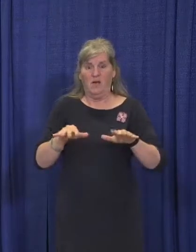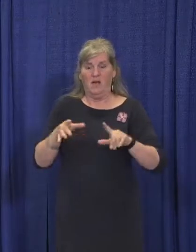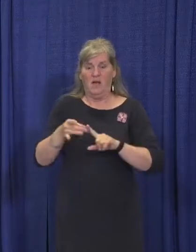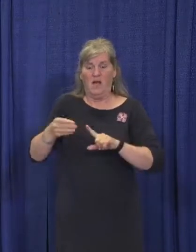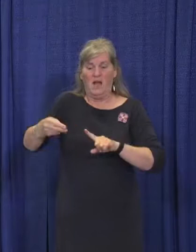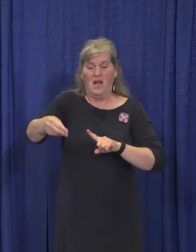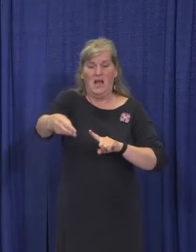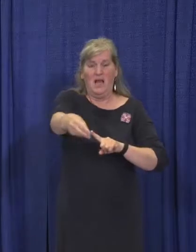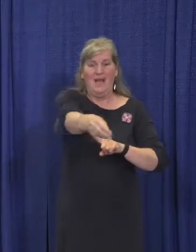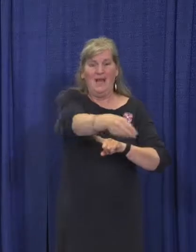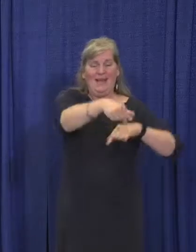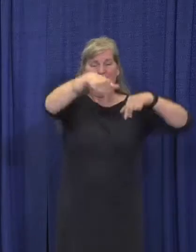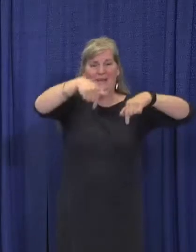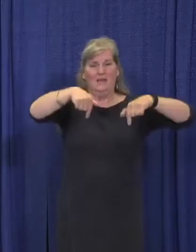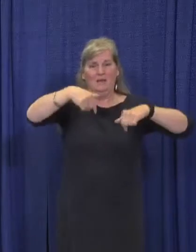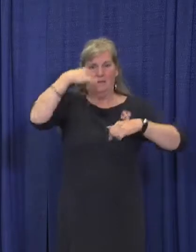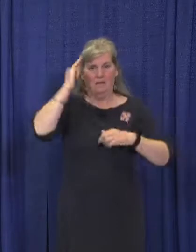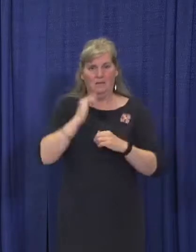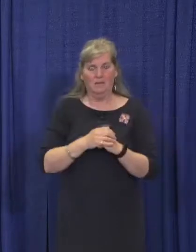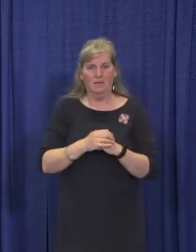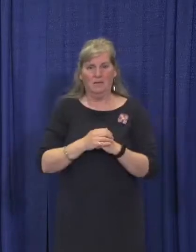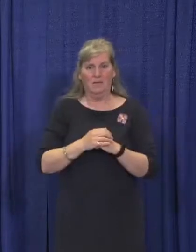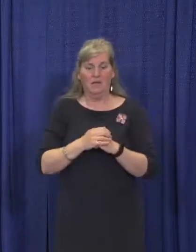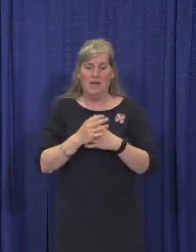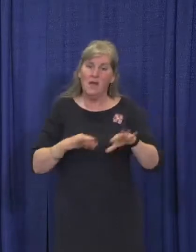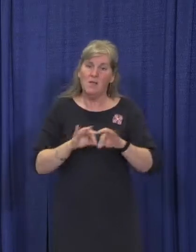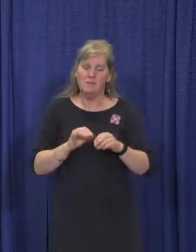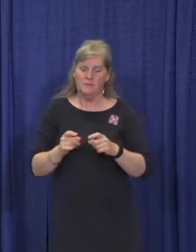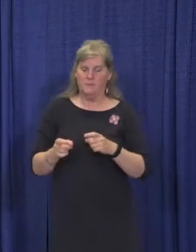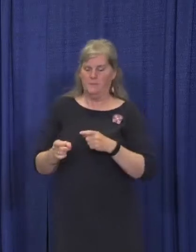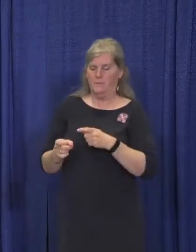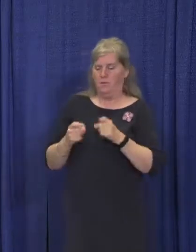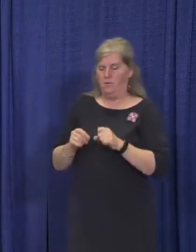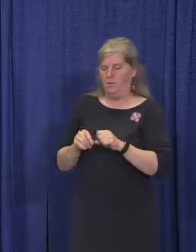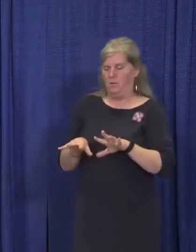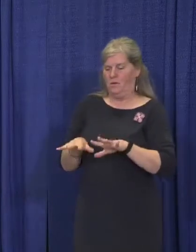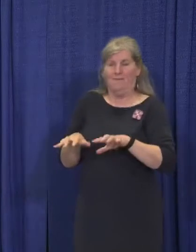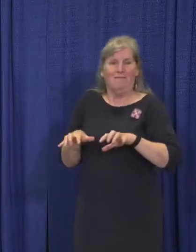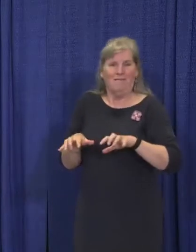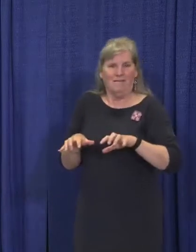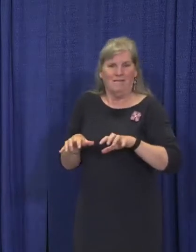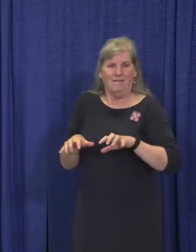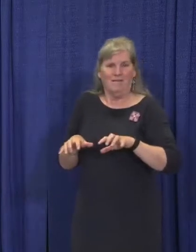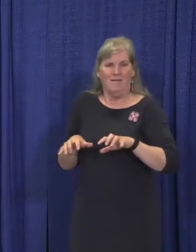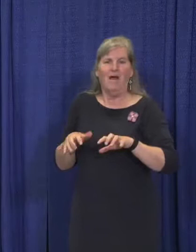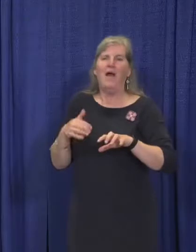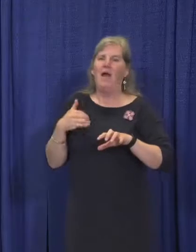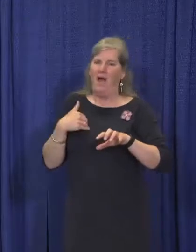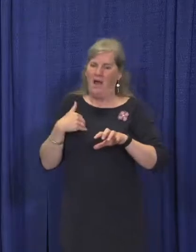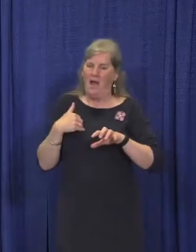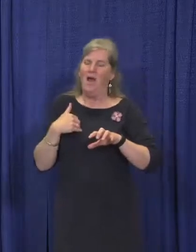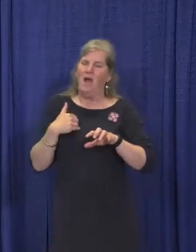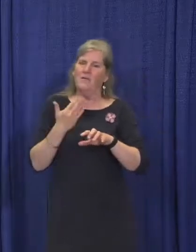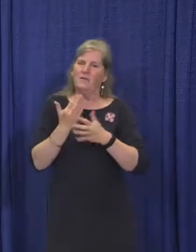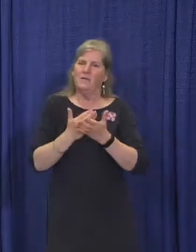this outbreak. We need to focus on containing the spread. There are some clear factors